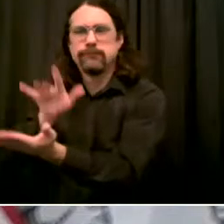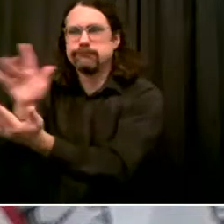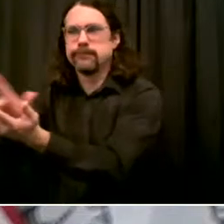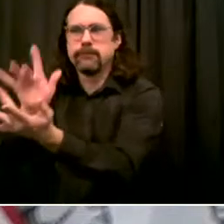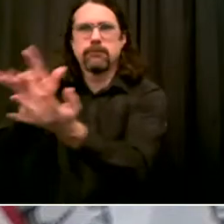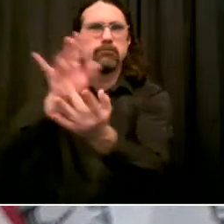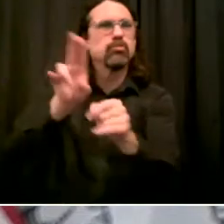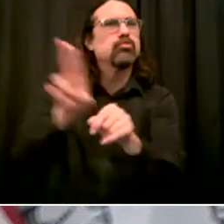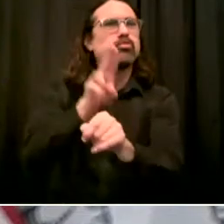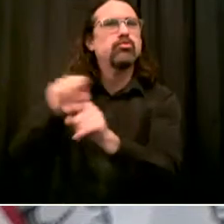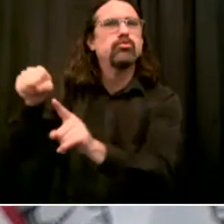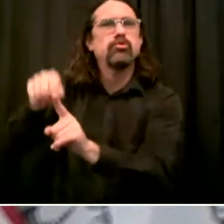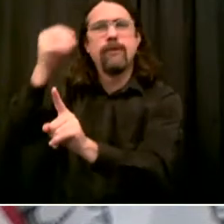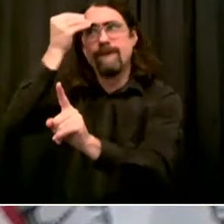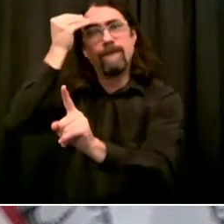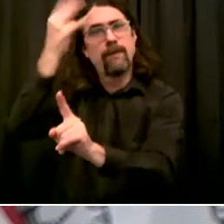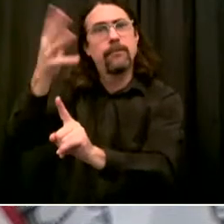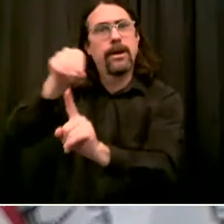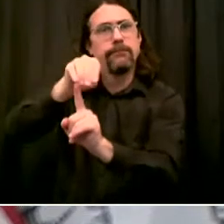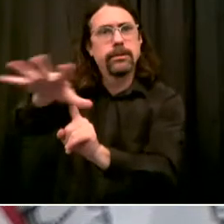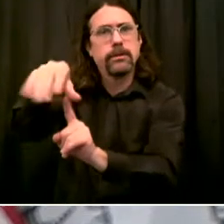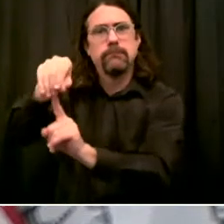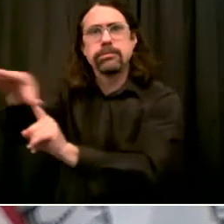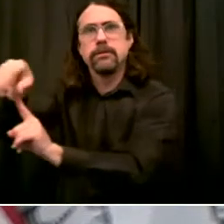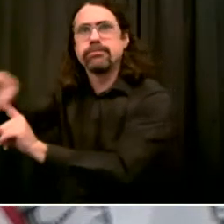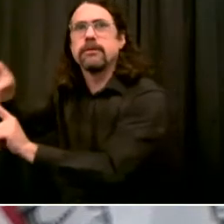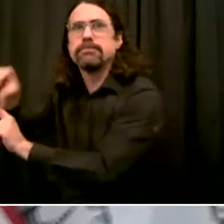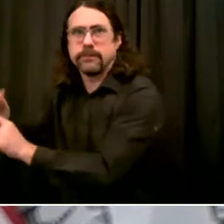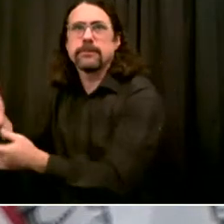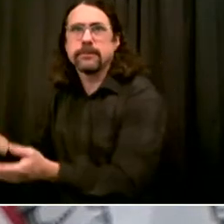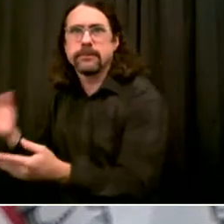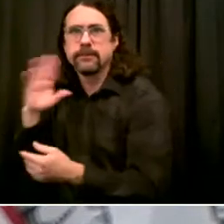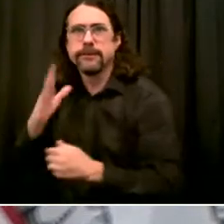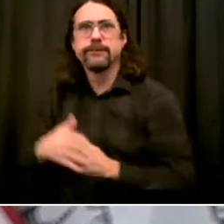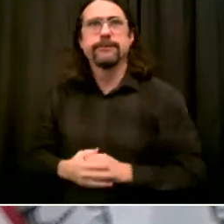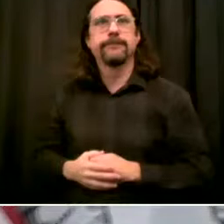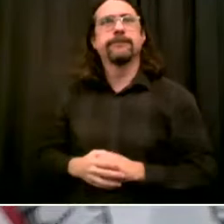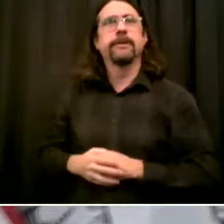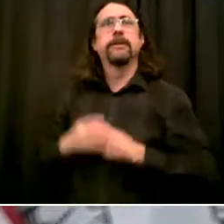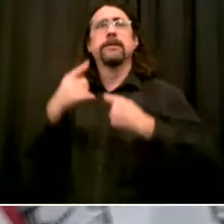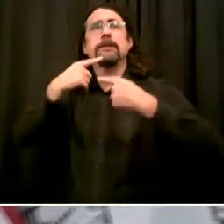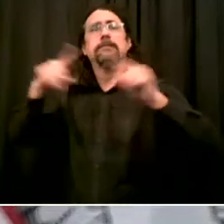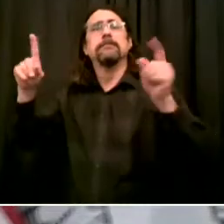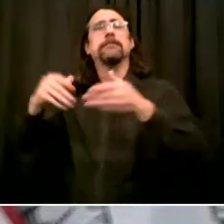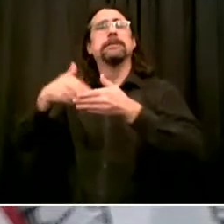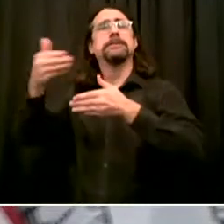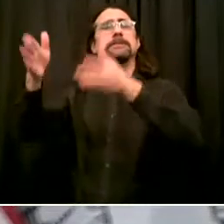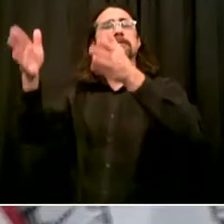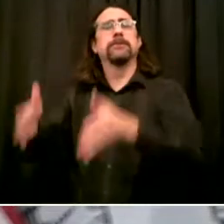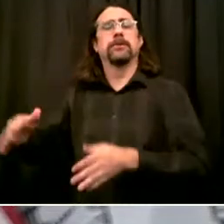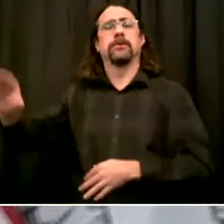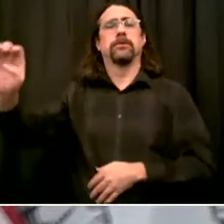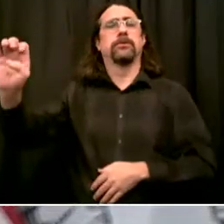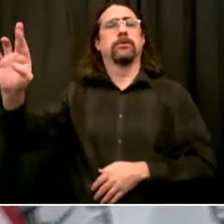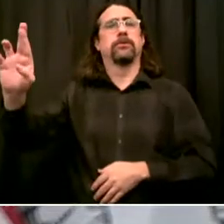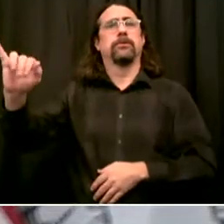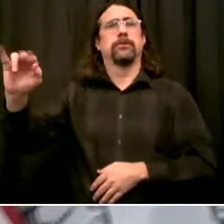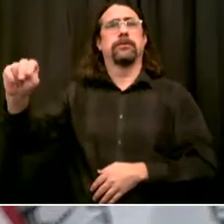TOGETHER R ATHT COALITIOO, NYYUO REACH DEEPLY INTO THE COMMUNITIES AND IT MAKES A DIFFERENCE. THAT'S WHAT WE WILL SEE HER THE NEXT FEW DAYS IN STATEN ISLAND, THAT IS FOR SURE. THE NEXT SPEAKER FROM